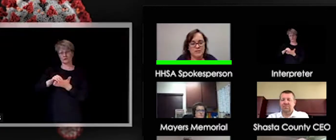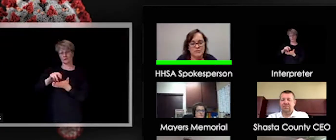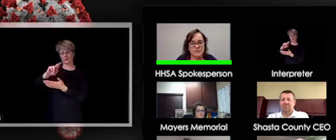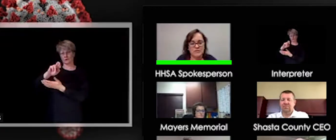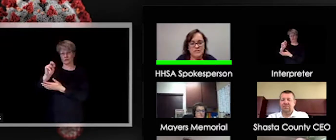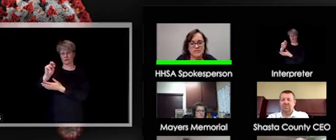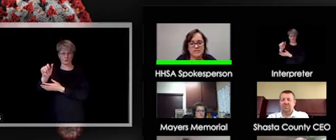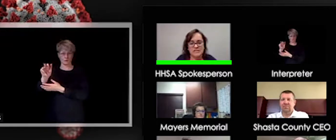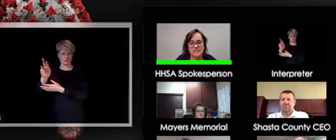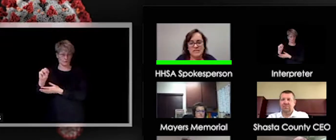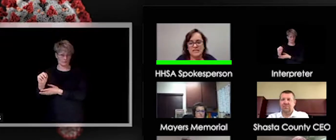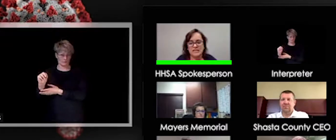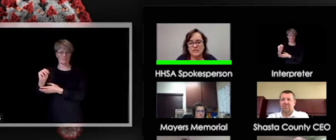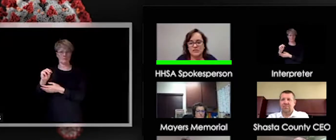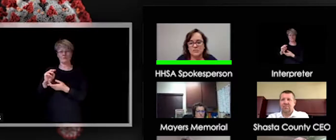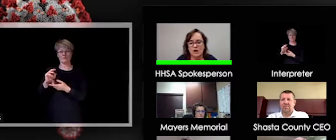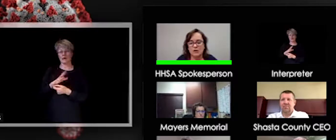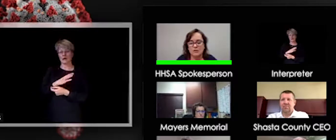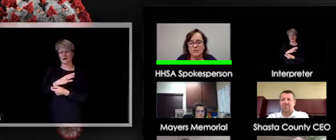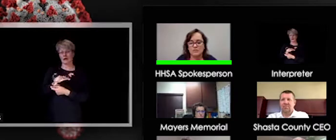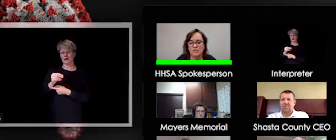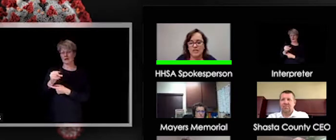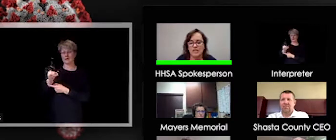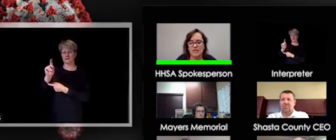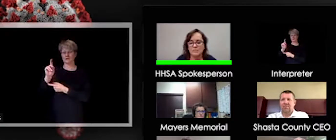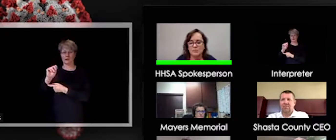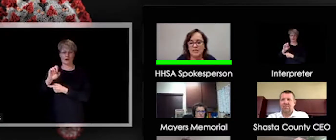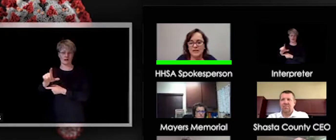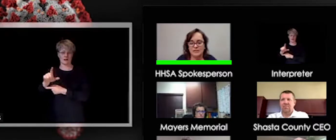the Health and Human Services Agency. And we’ve got Dean Germano from Shasta Community